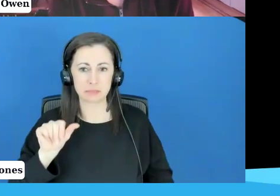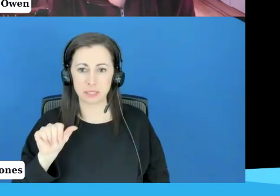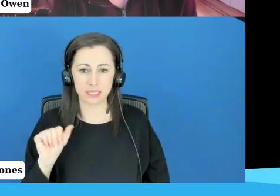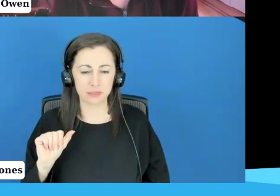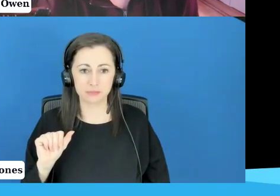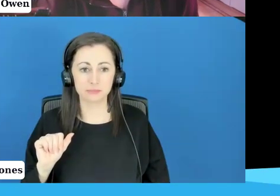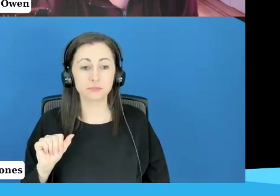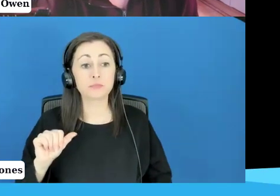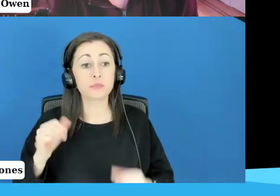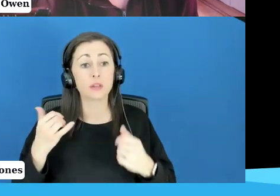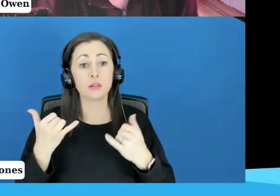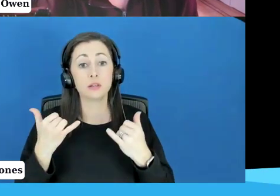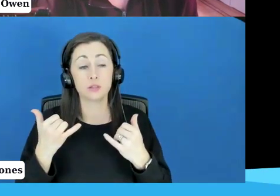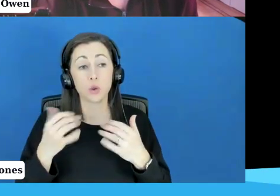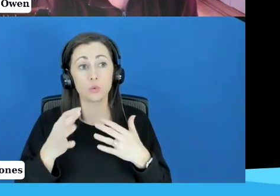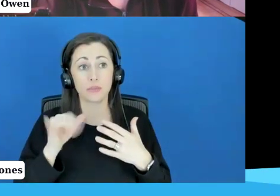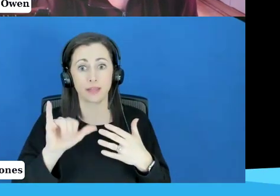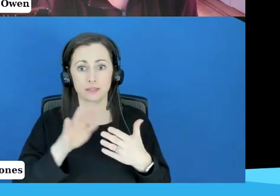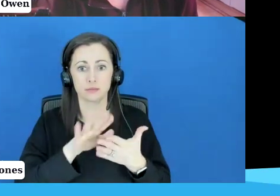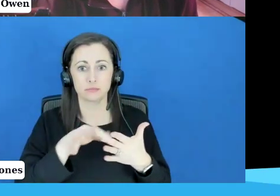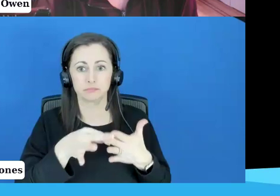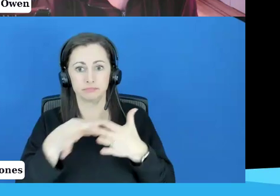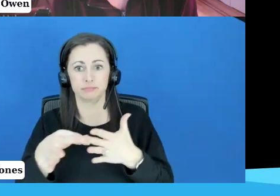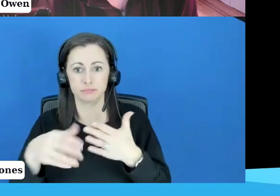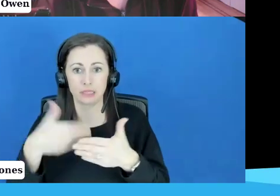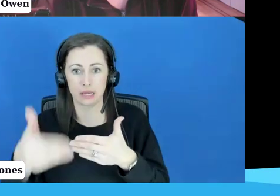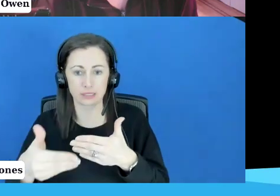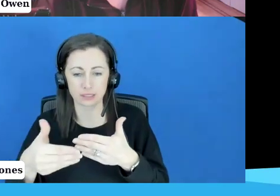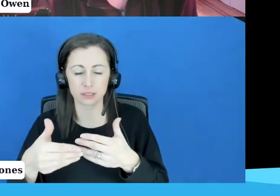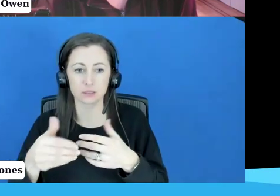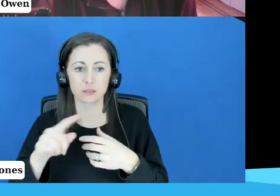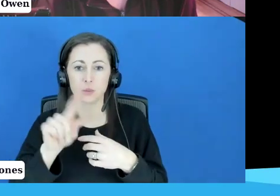Moving in that direction, obviously, as you've all discussed,